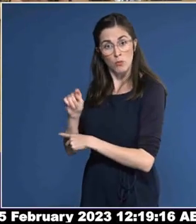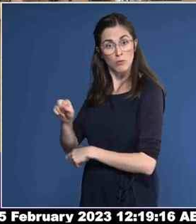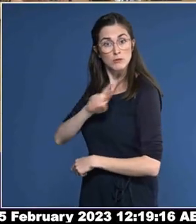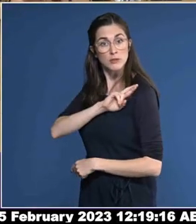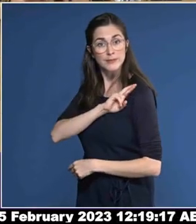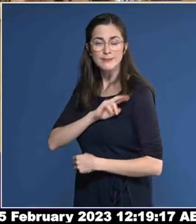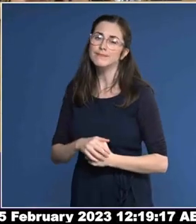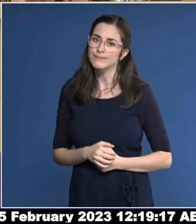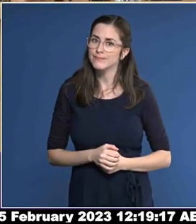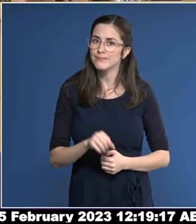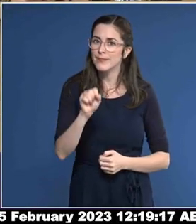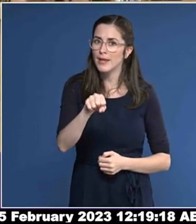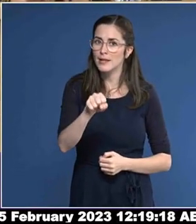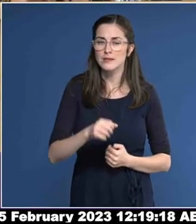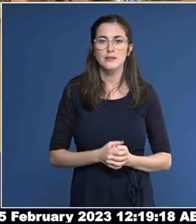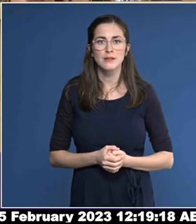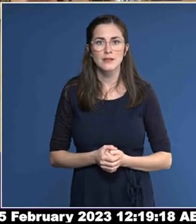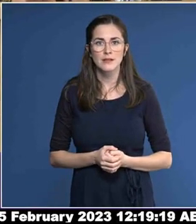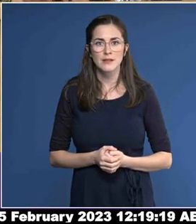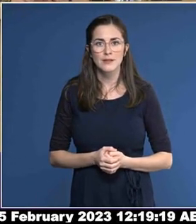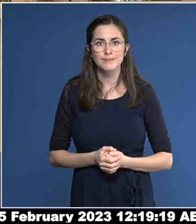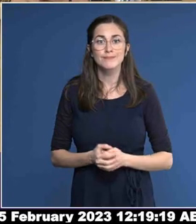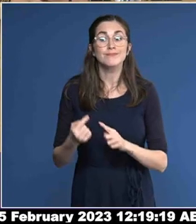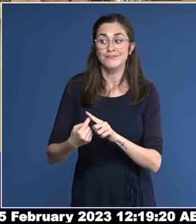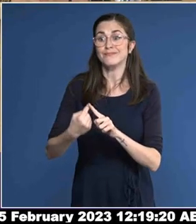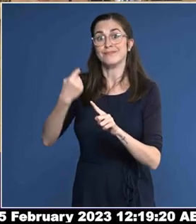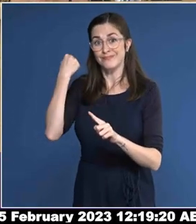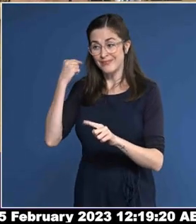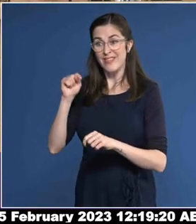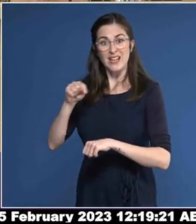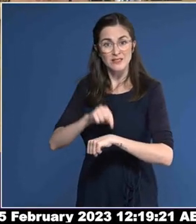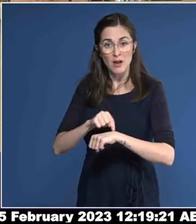The board of Afford, faced with the signs of dysfunction within Afford's senior management